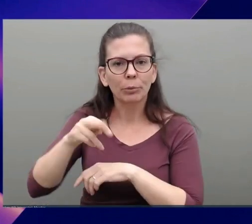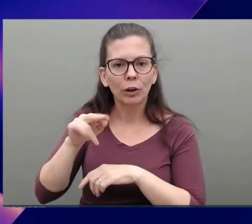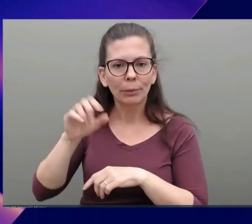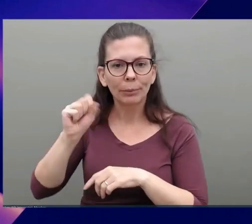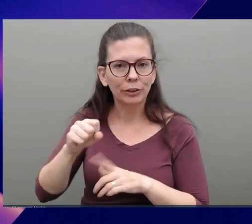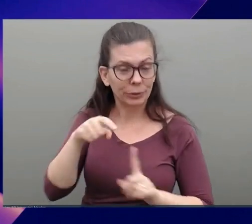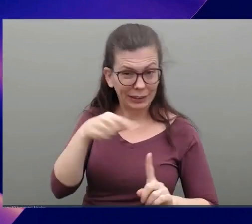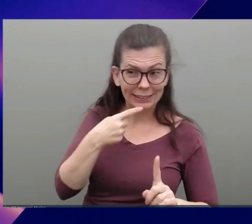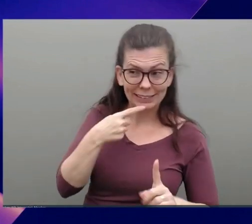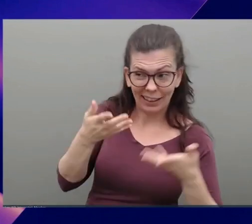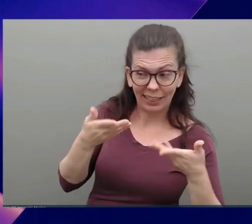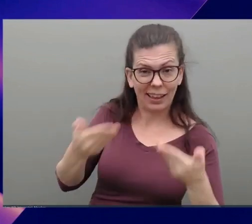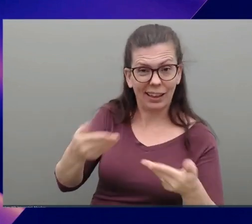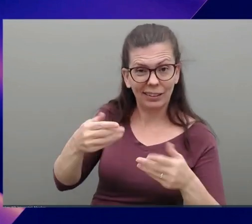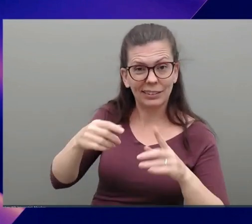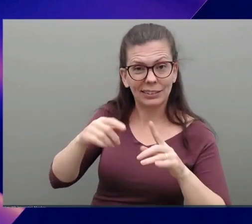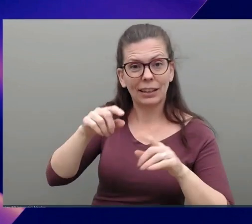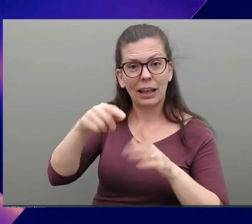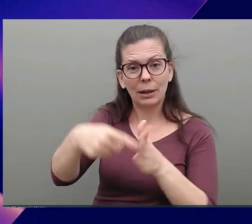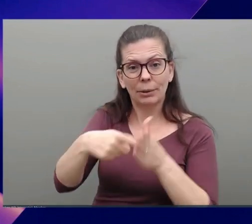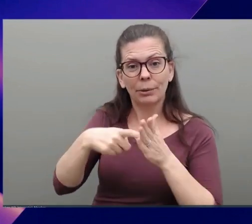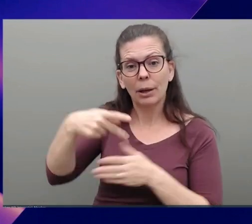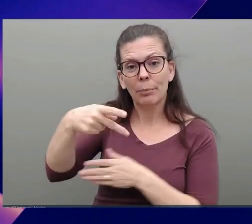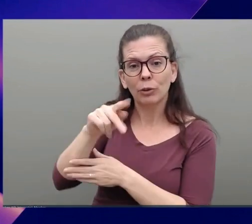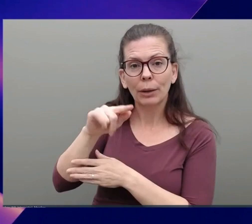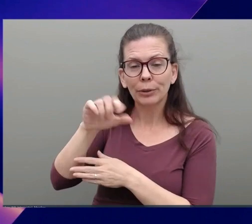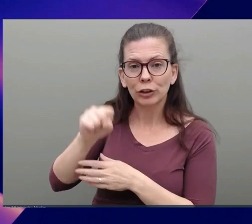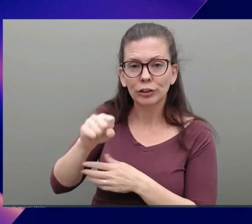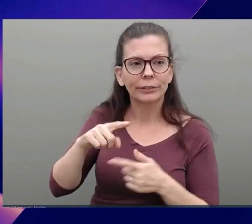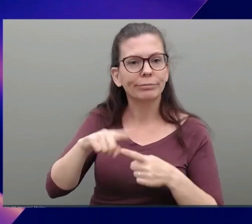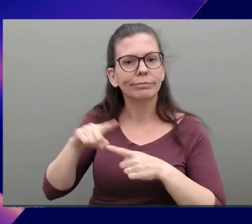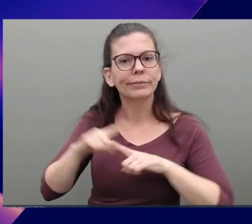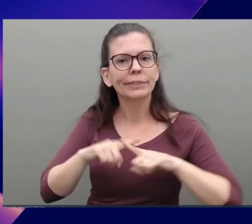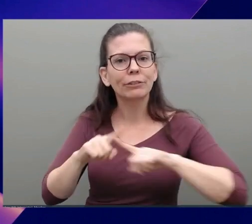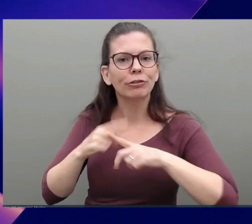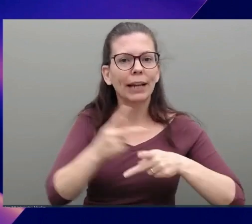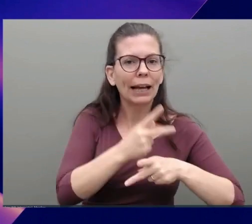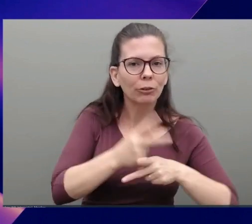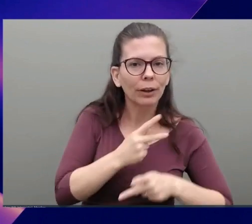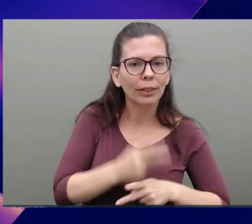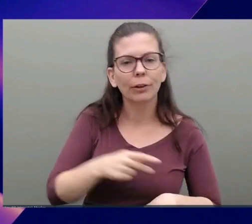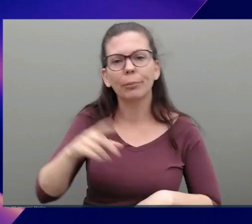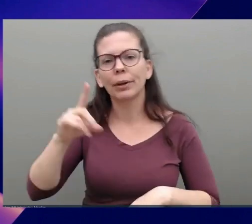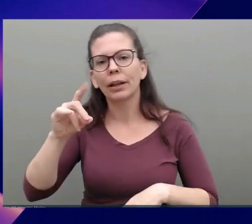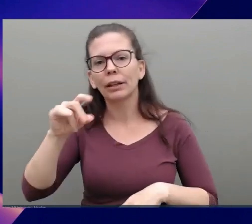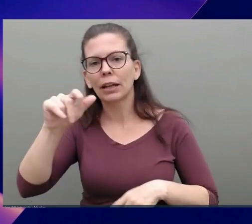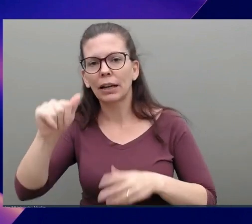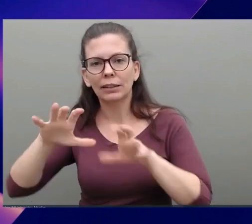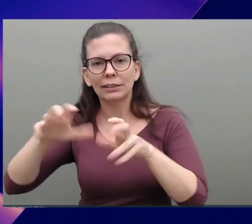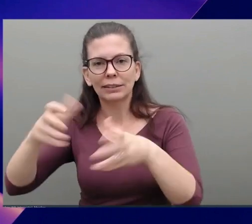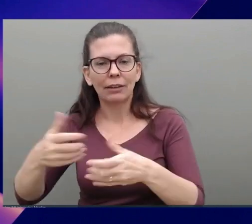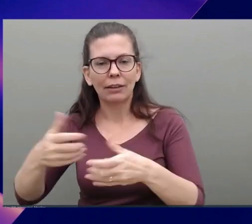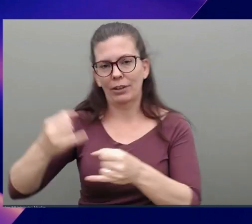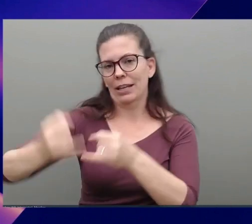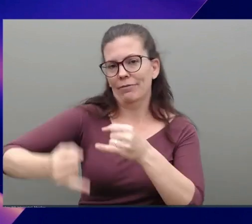they changed different algorithms, they changed different data set, to come to a final model that they want to test it out.